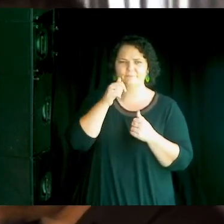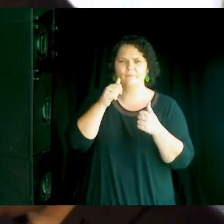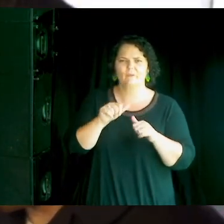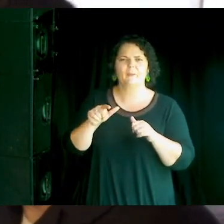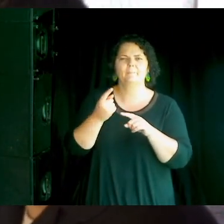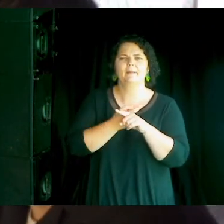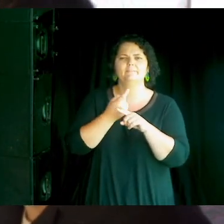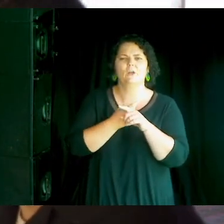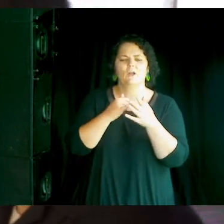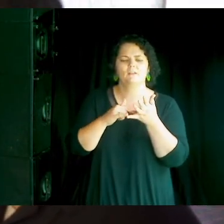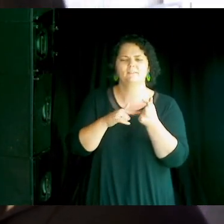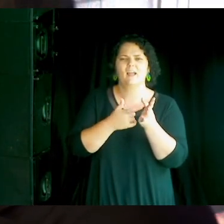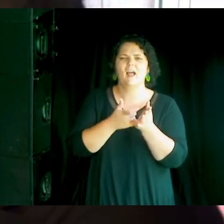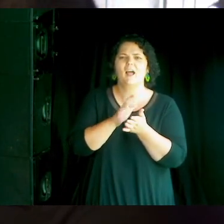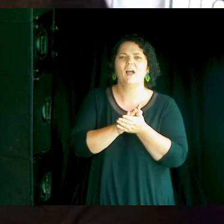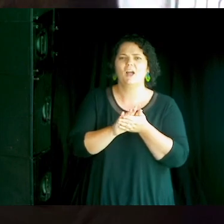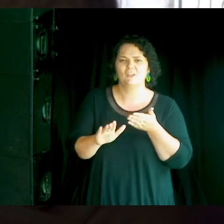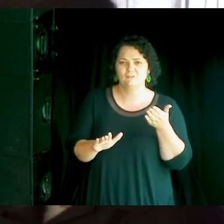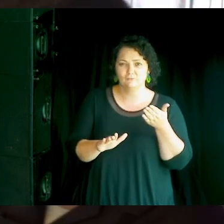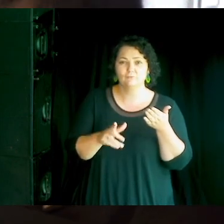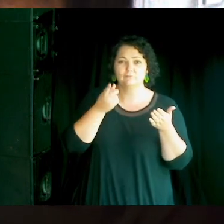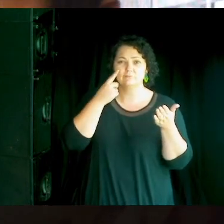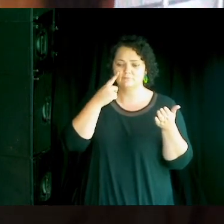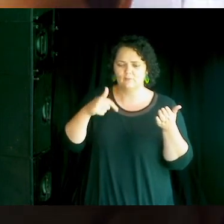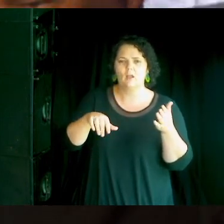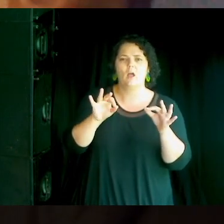see how the sauce all caught nicely beautifully and evenly